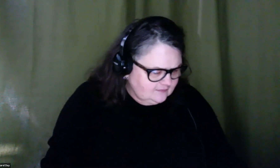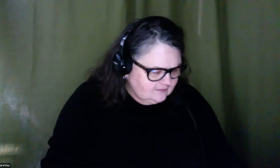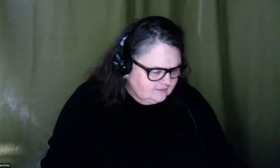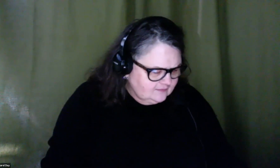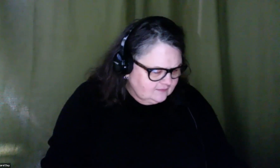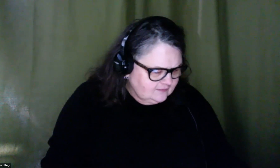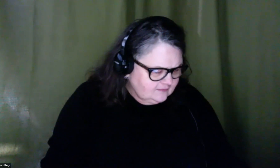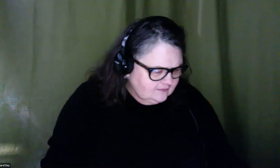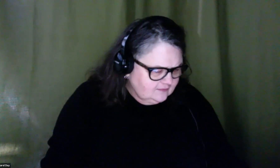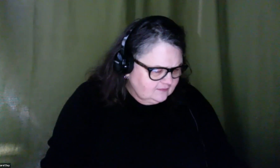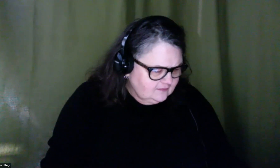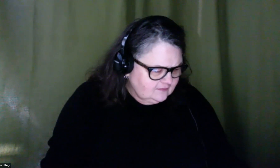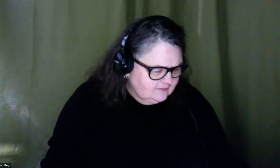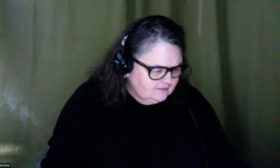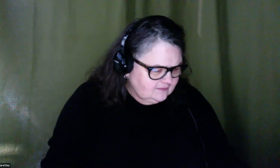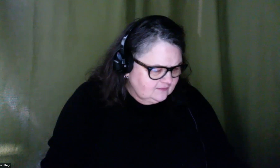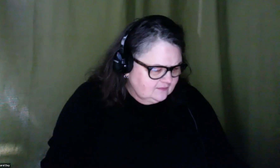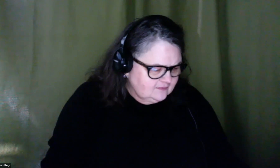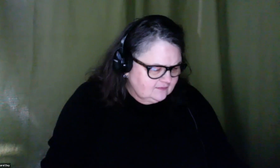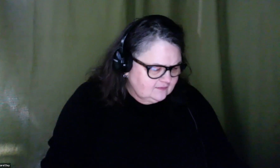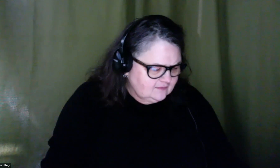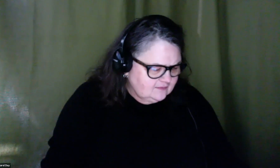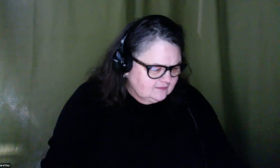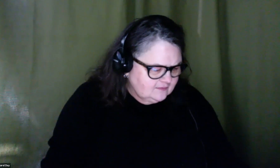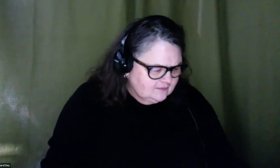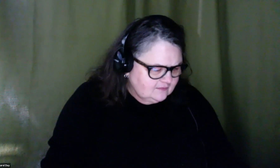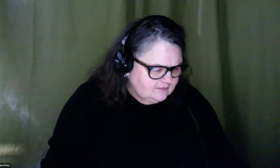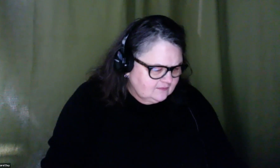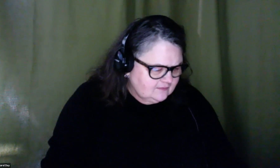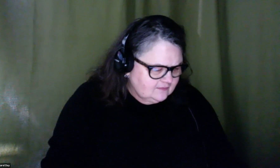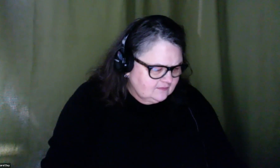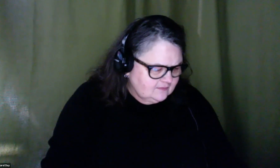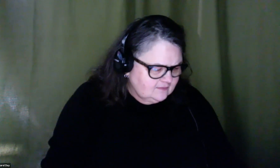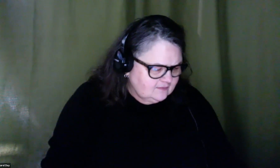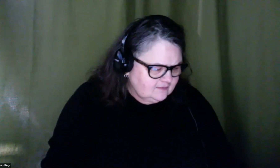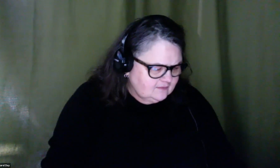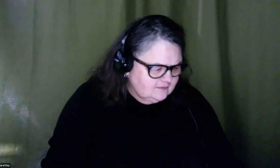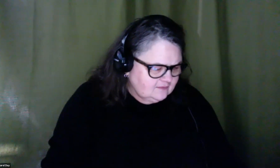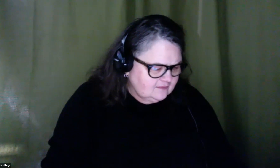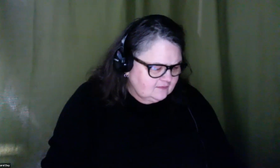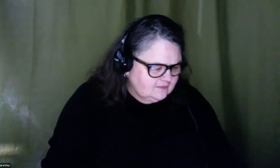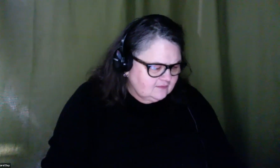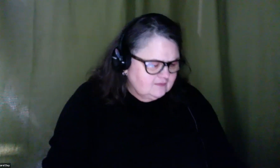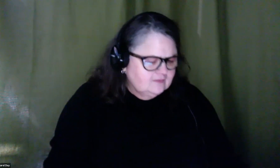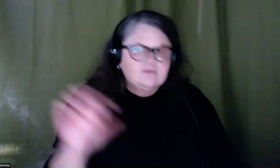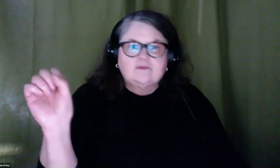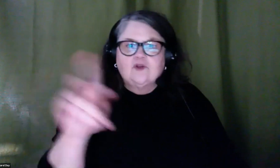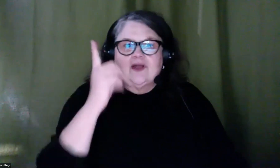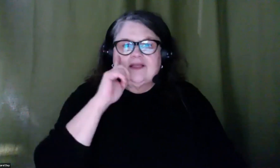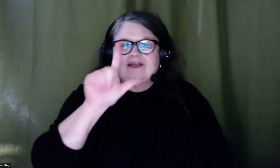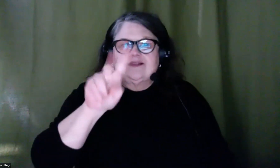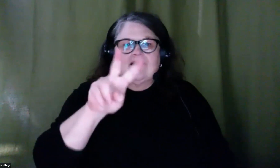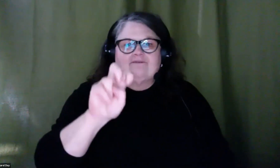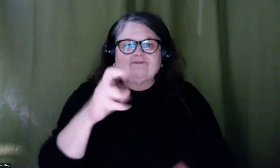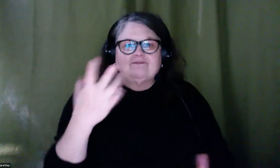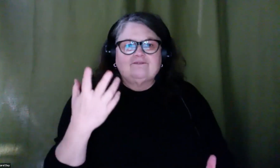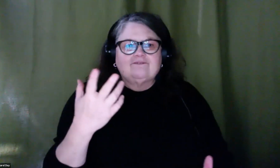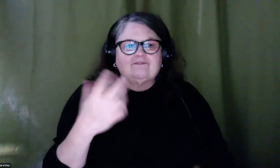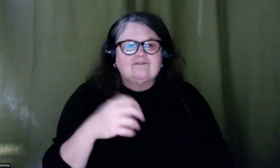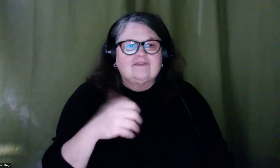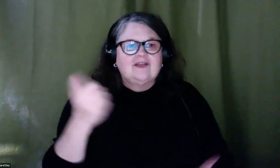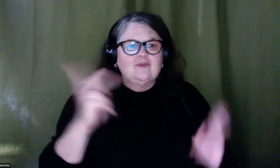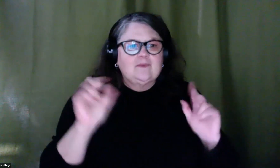momentarily.